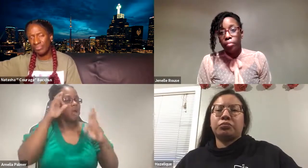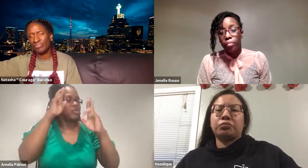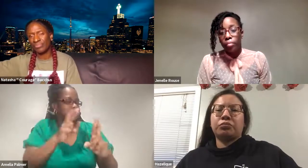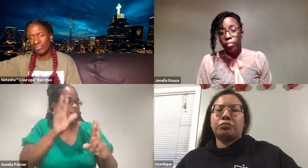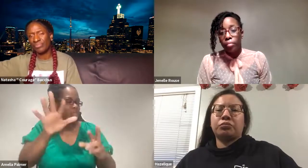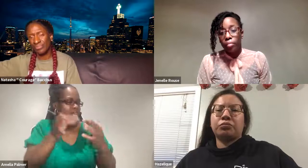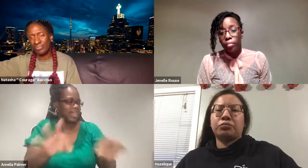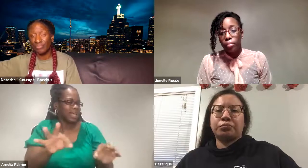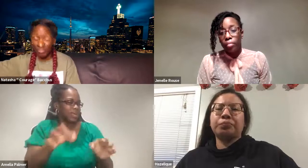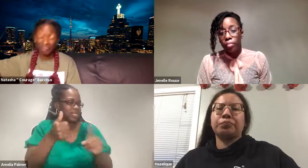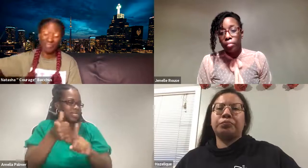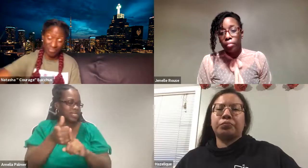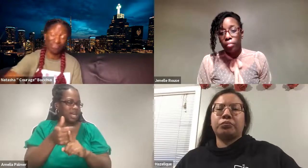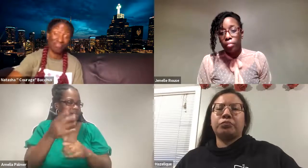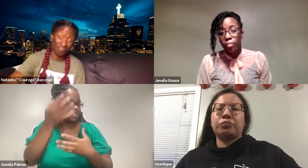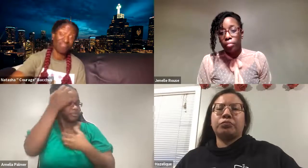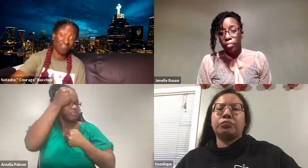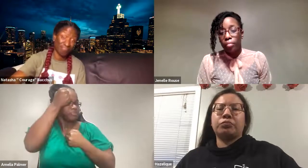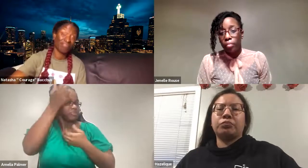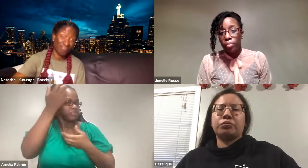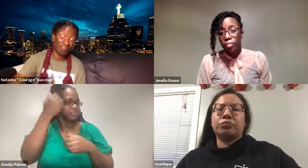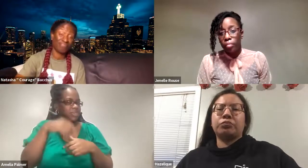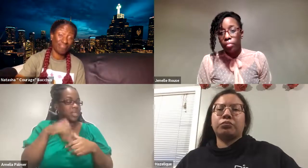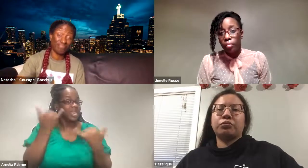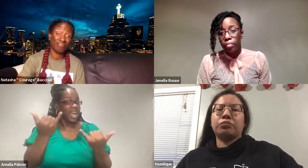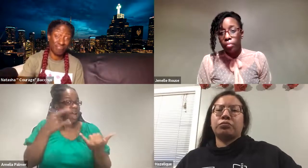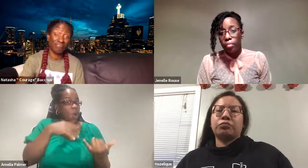and just accept what's going on because my language which might be the minority